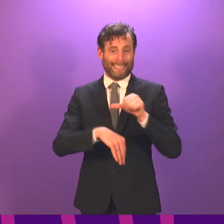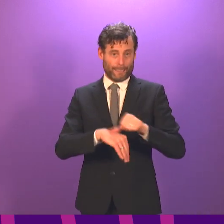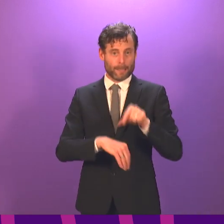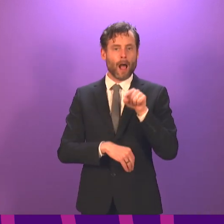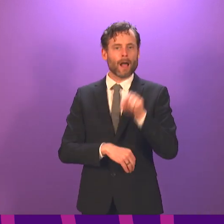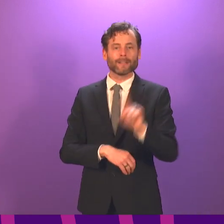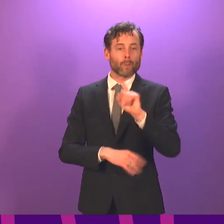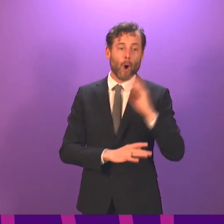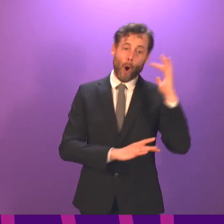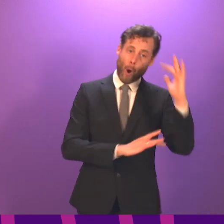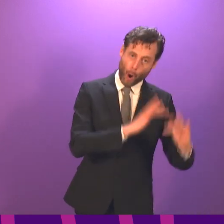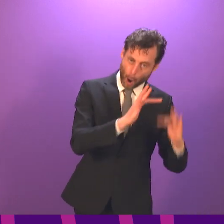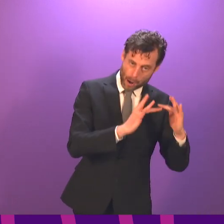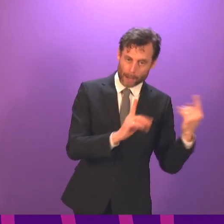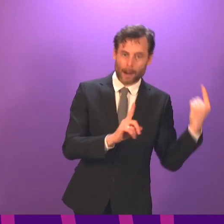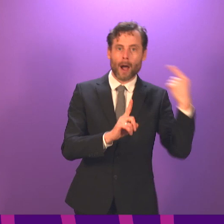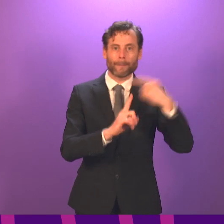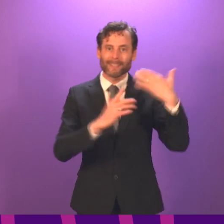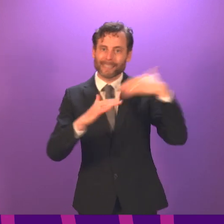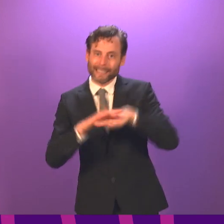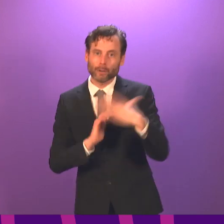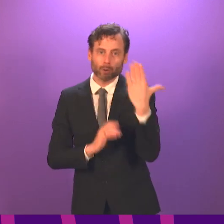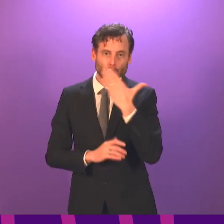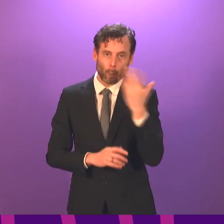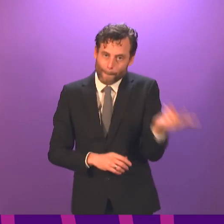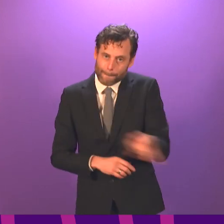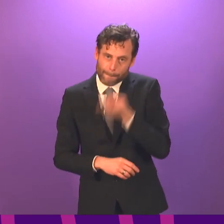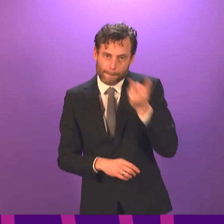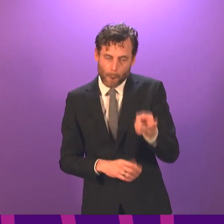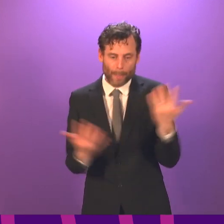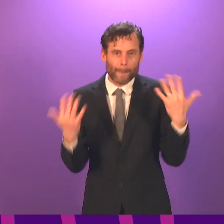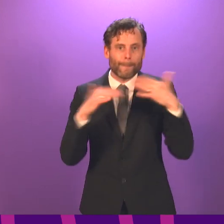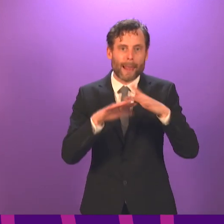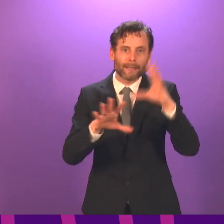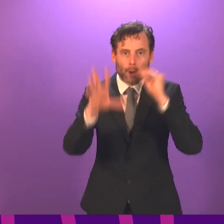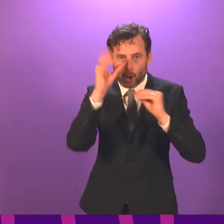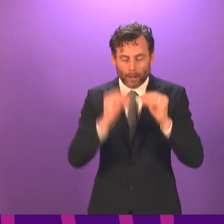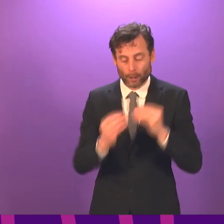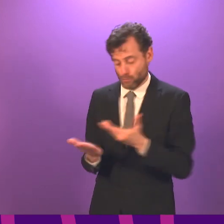that remote learning is of the highest standard possible. Reports from Education Scotland